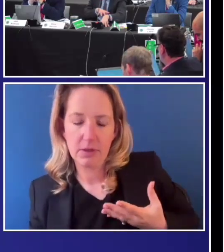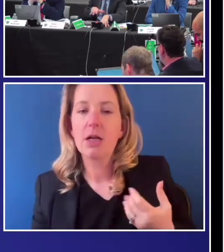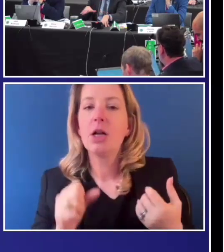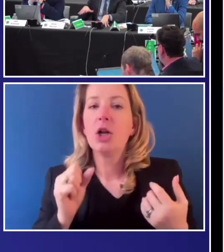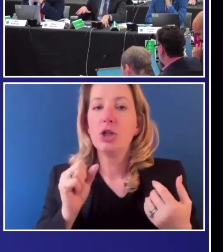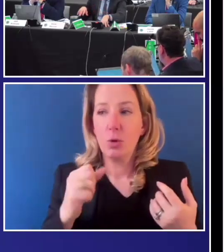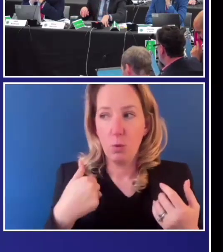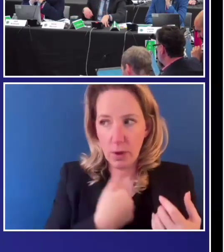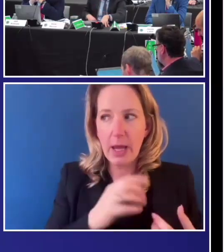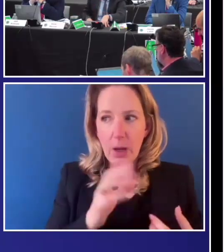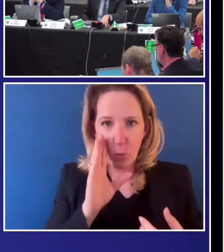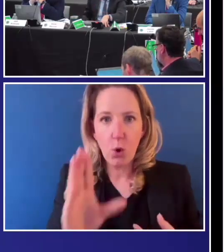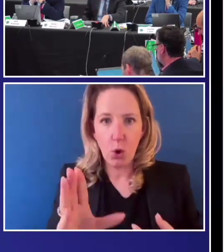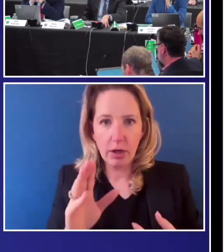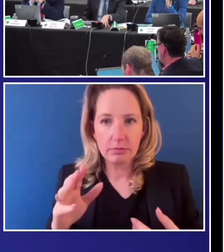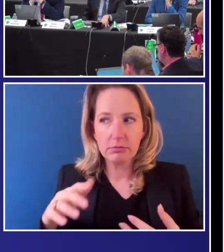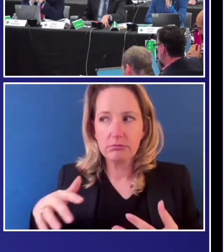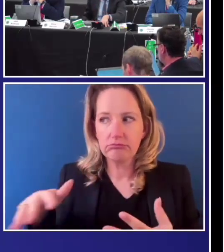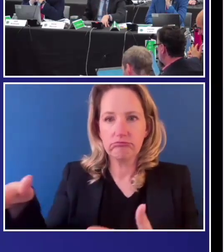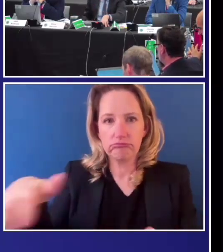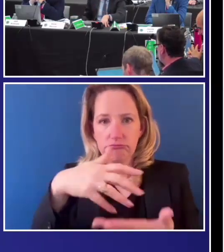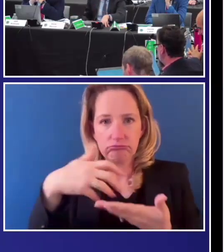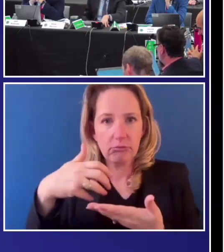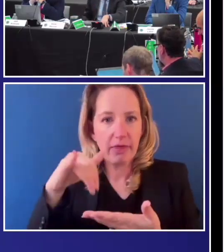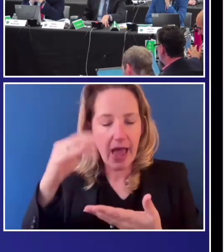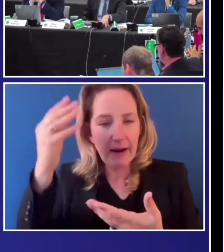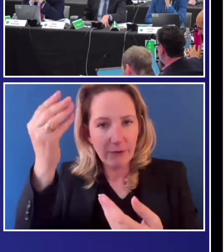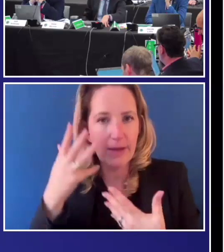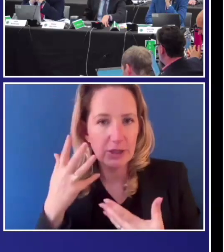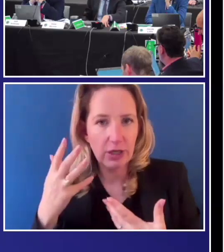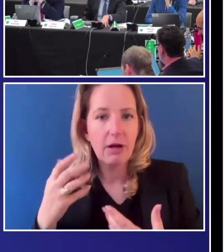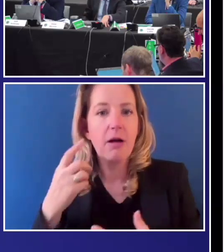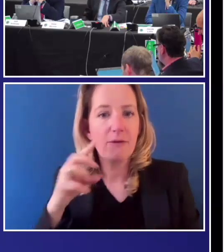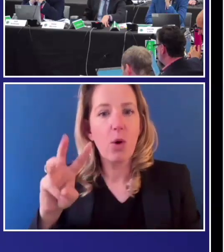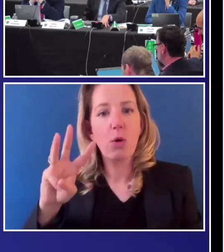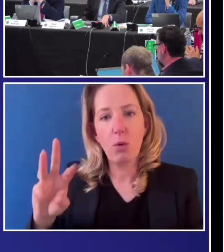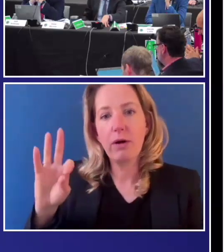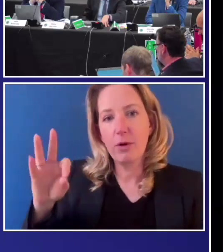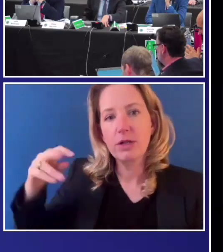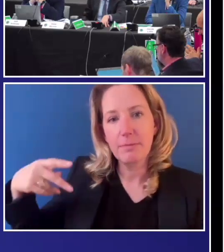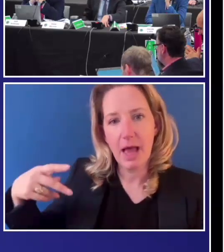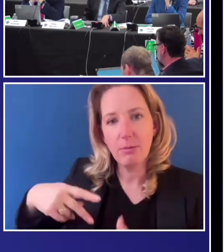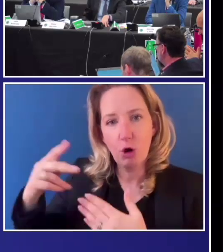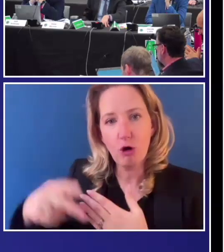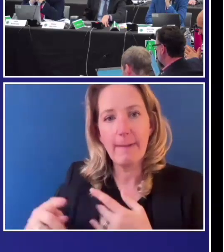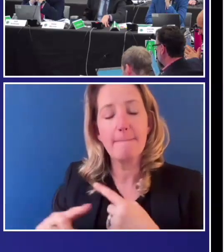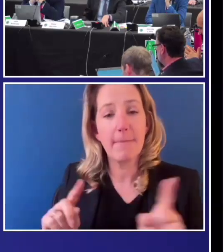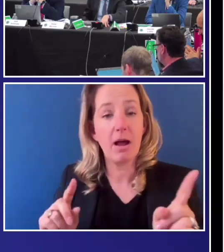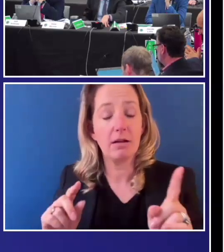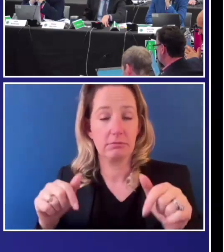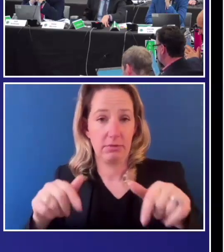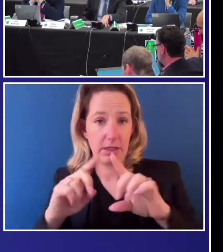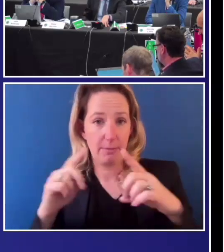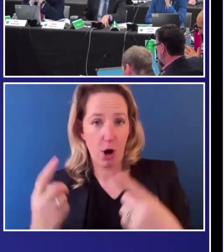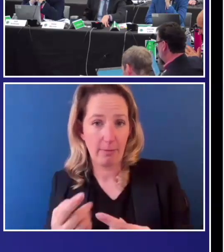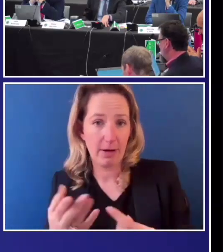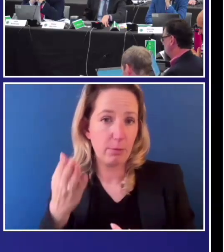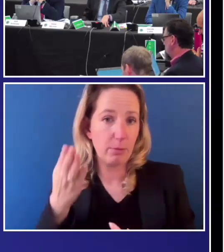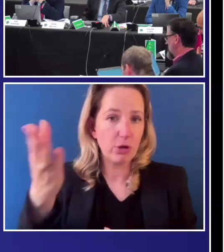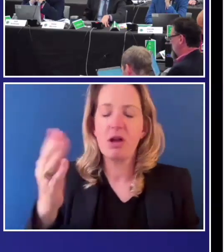information. We will do this calculation for Workforce Pell programs. But under the Department's proposal, there would be no effect on those programs